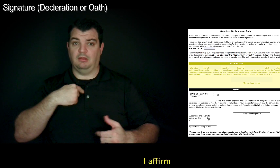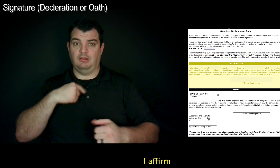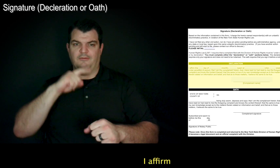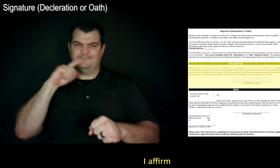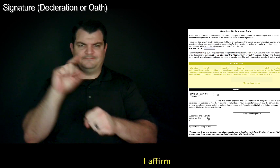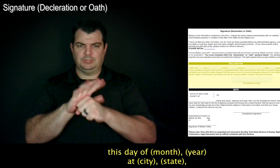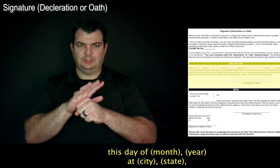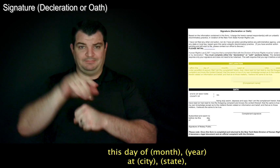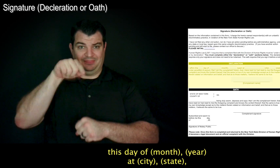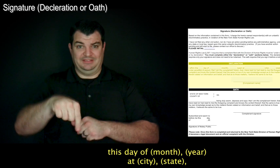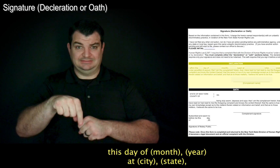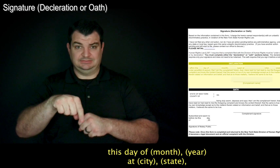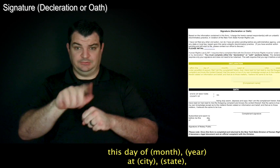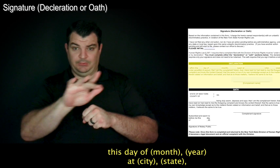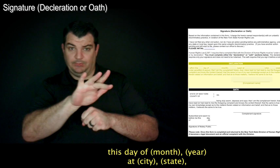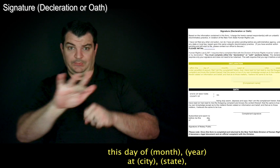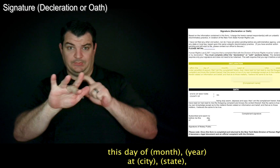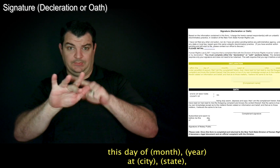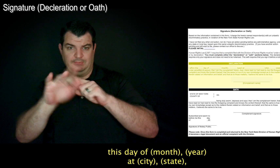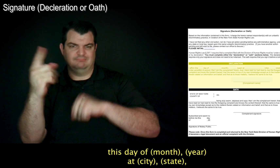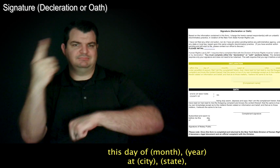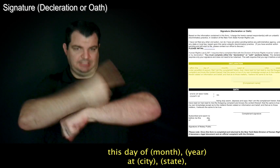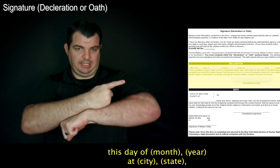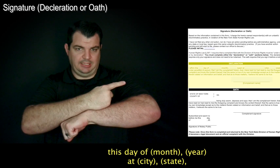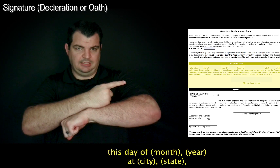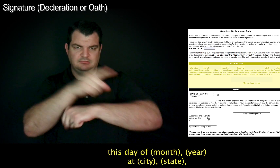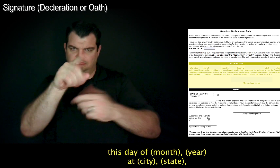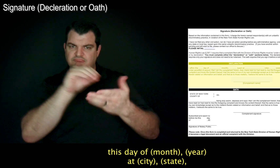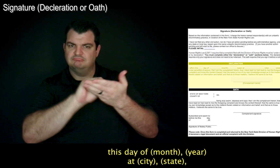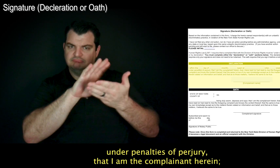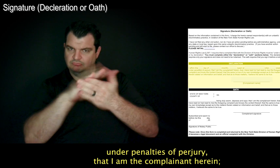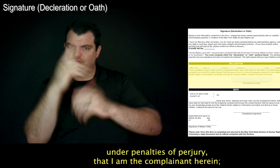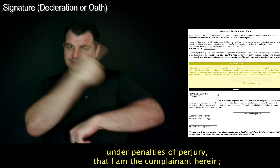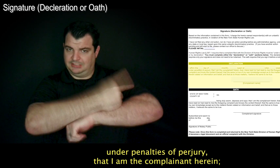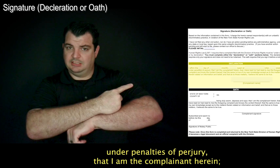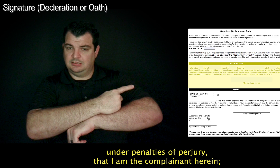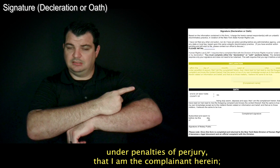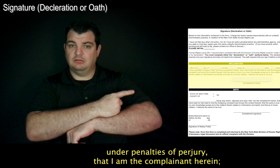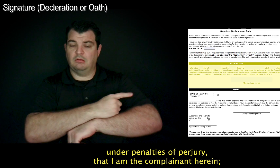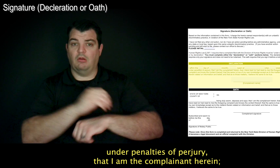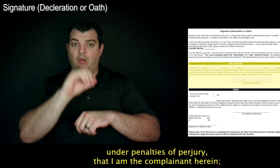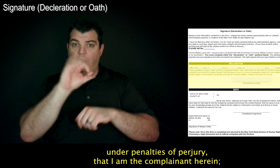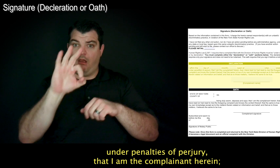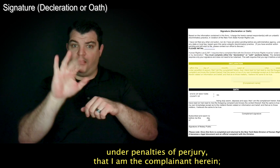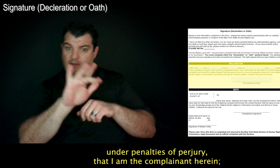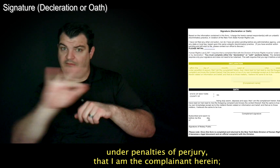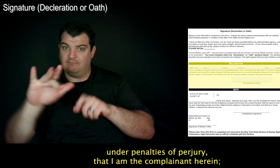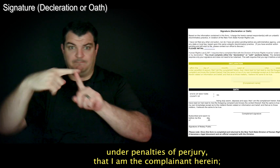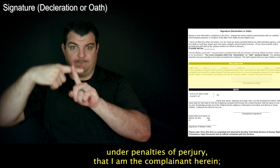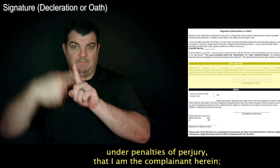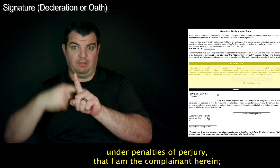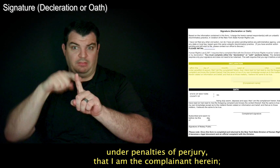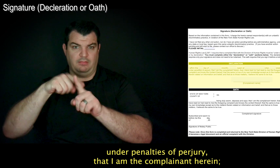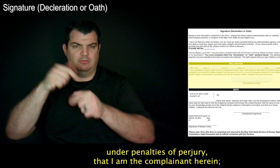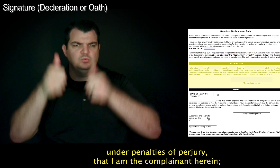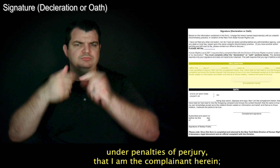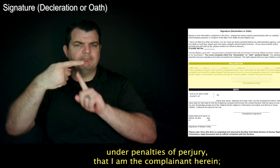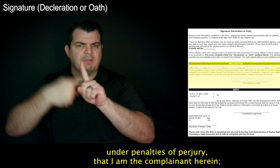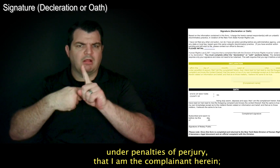I affirm this day of (month), (year) at (city), (state), under penalties of perjury, that I am the complainant herein;